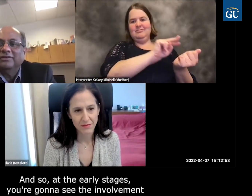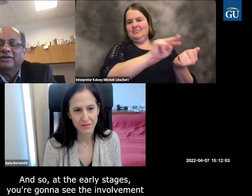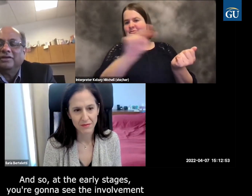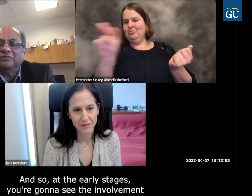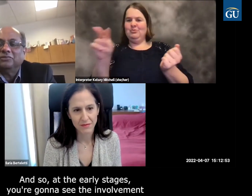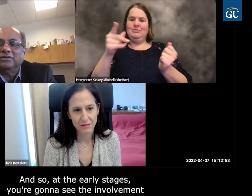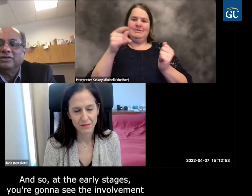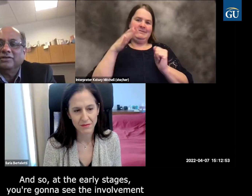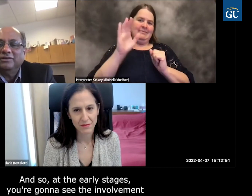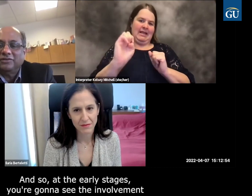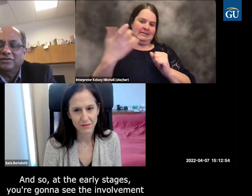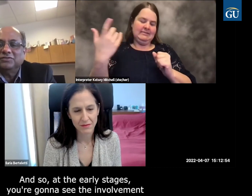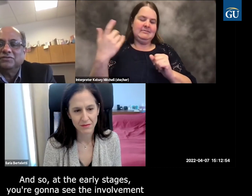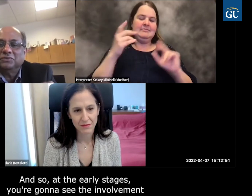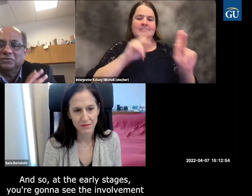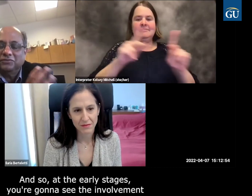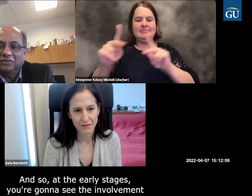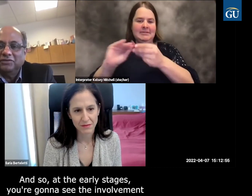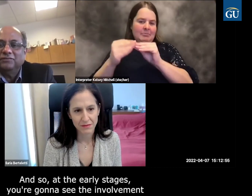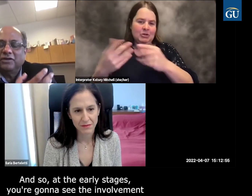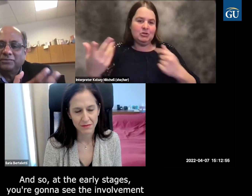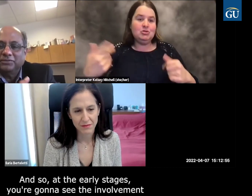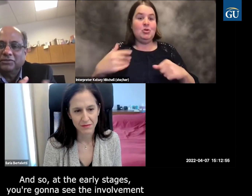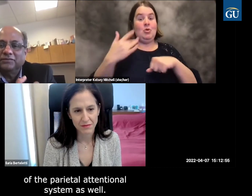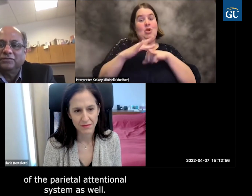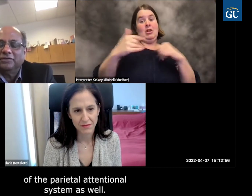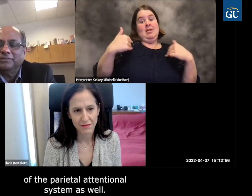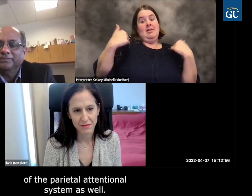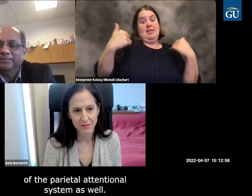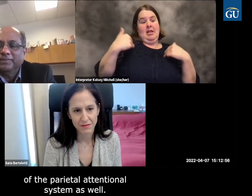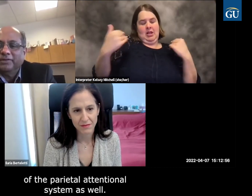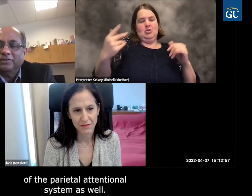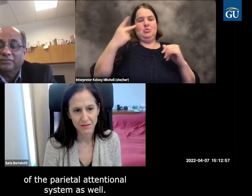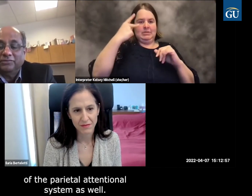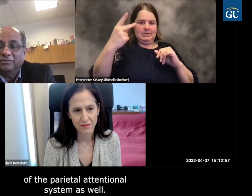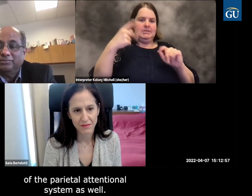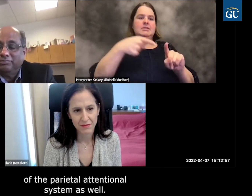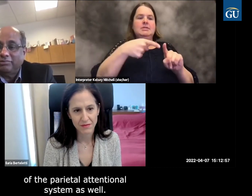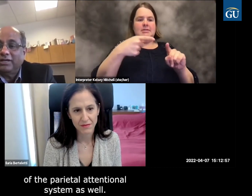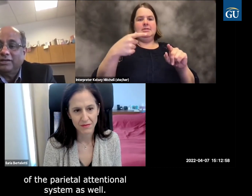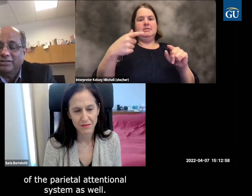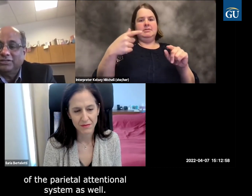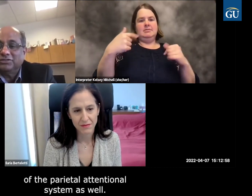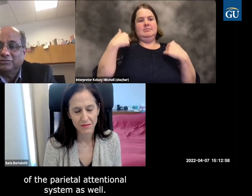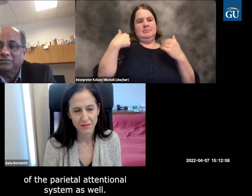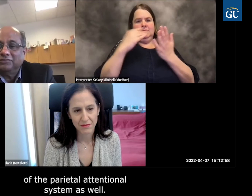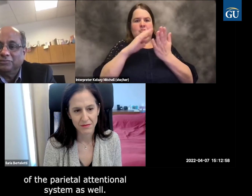and so at the early stages you're going to see the involvement of the